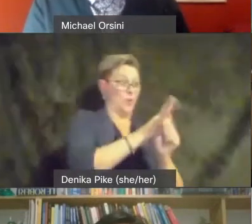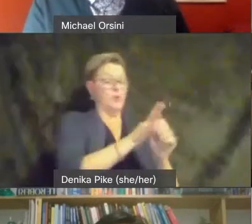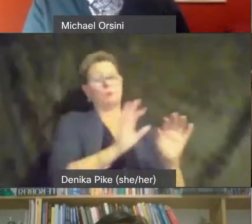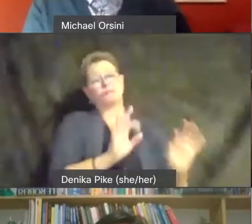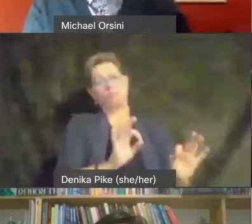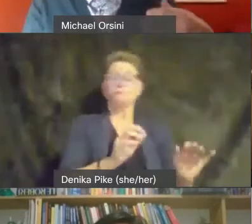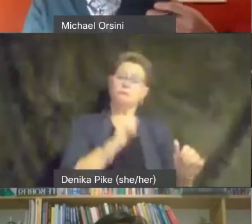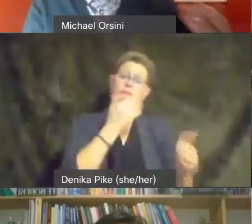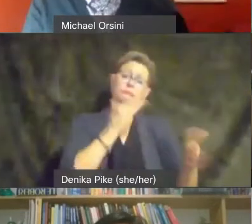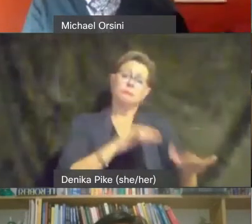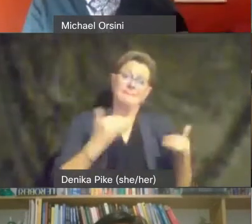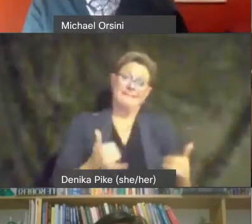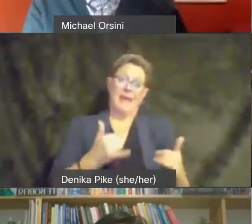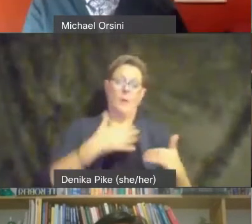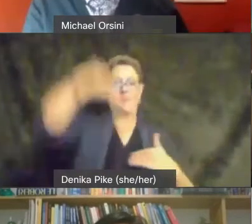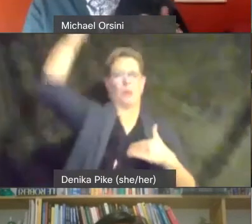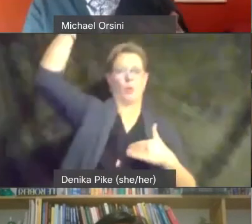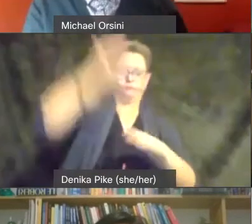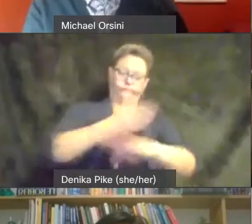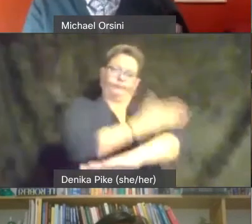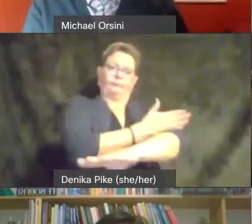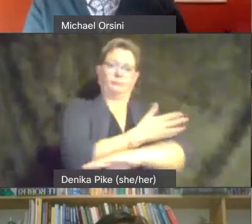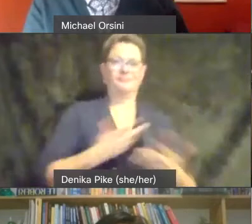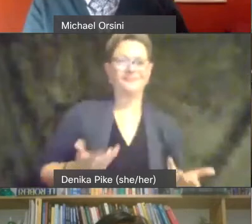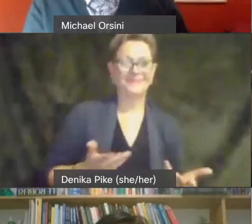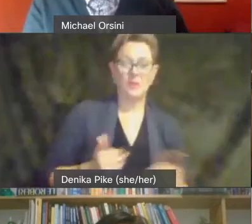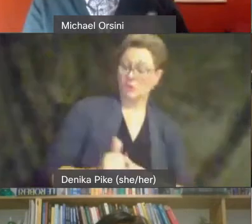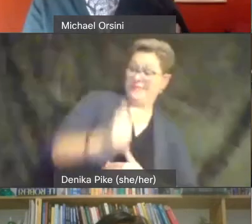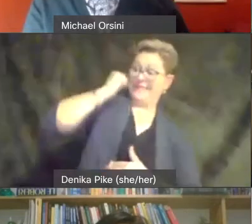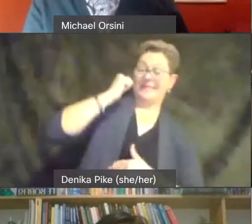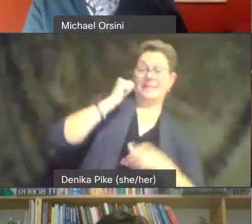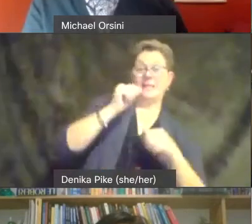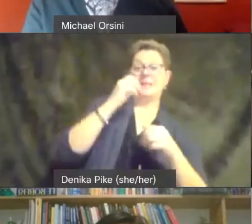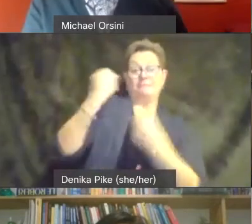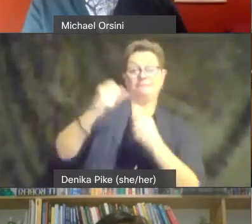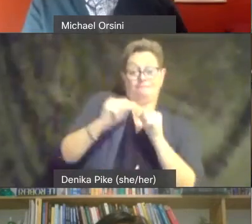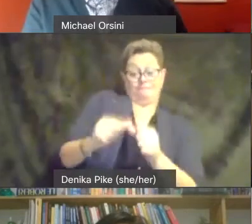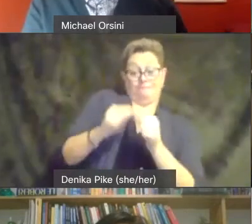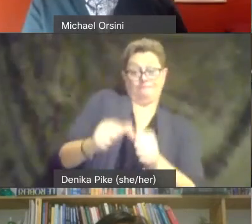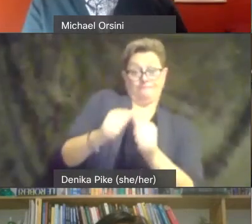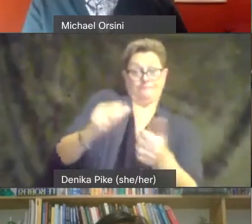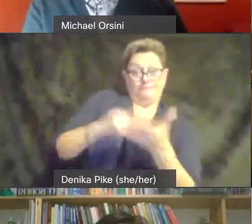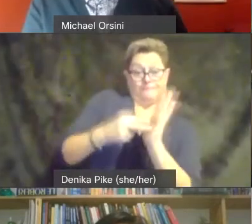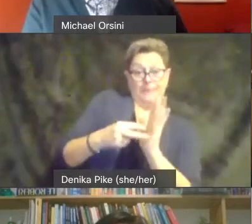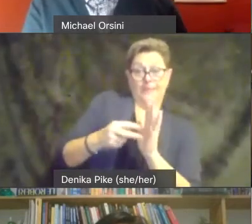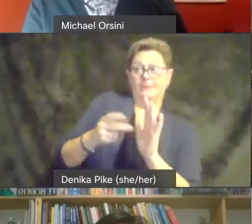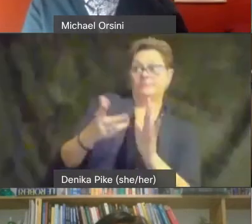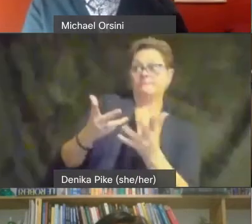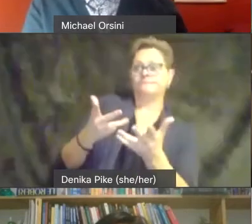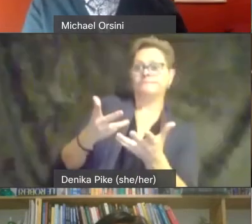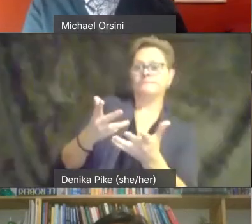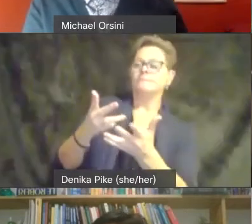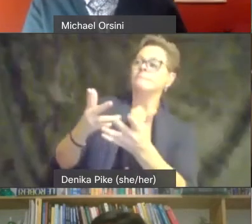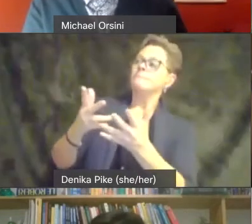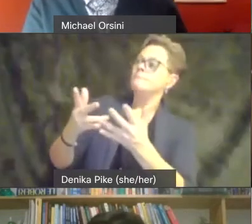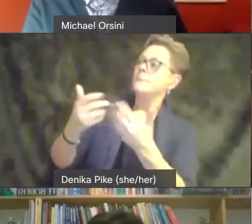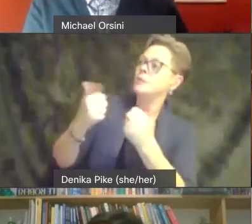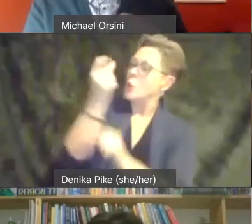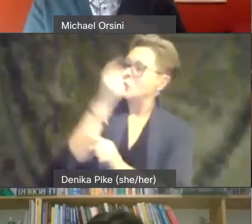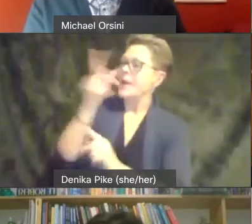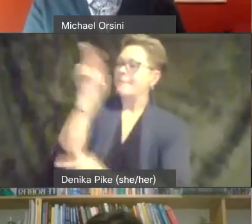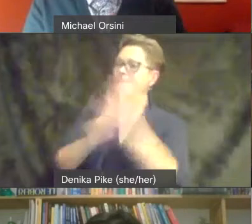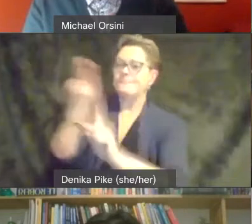So, I think resisting resilience doesn't mean turning our backs on people who are managing, trying to cope with their lives in this pandemic. I think tending to what resilience does.